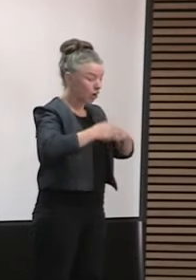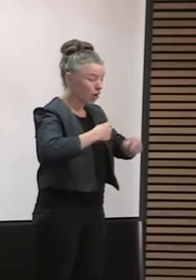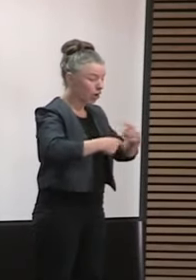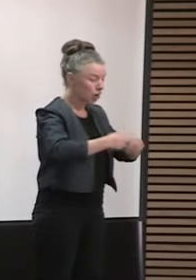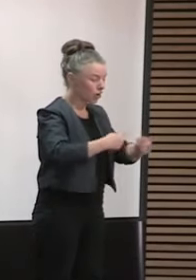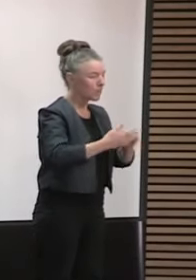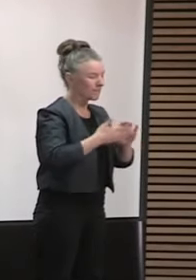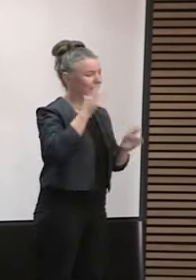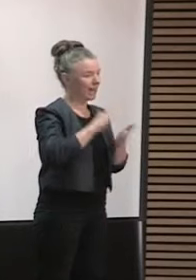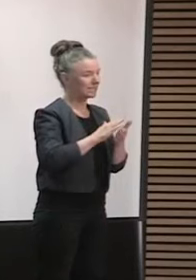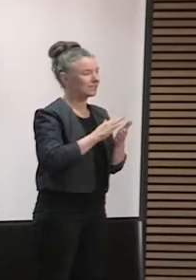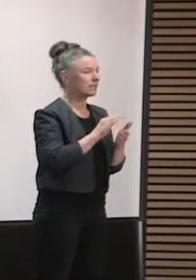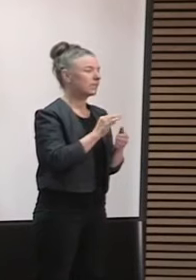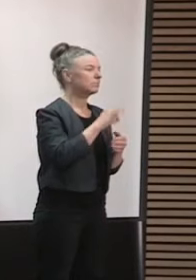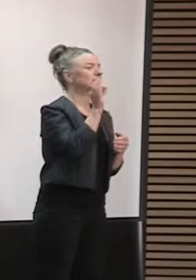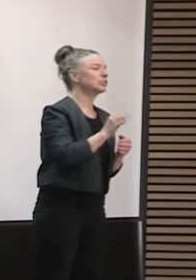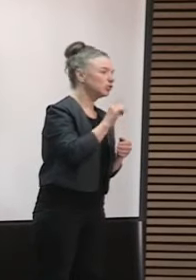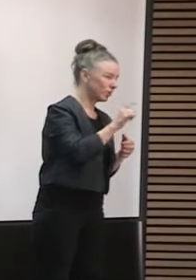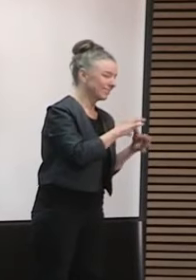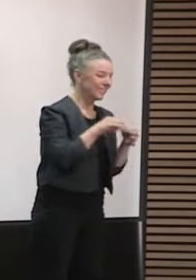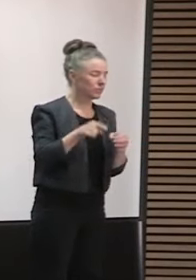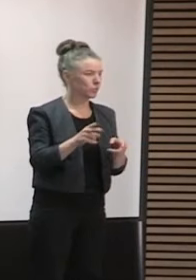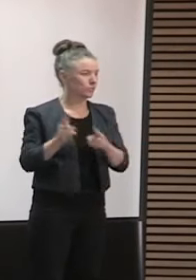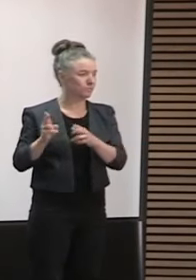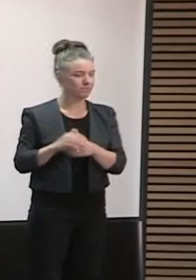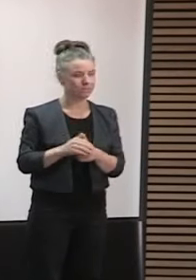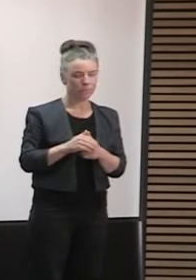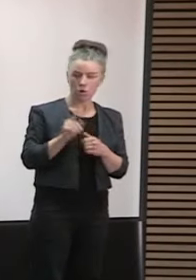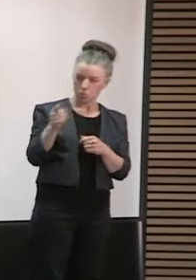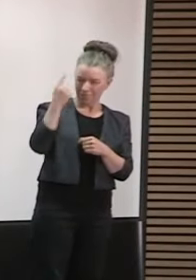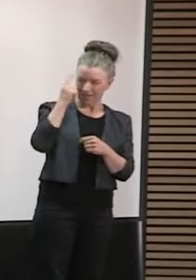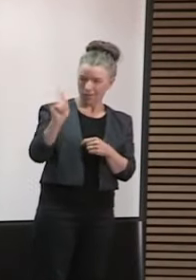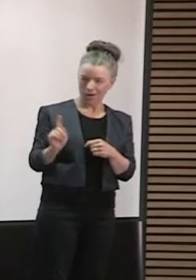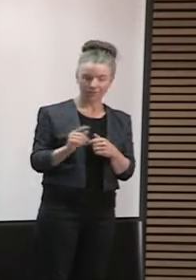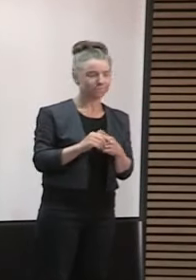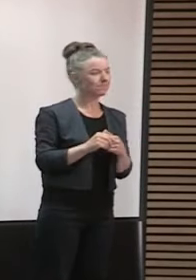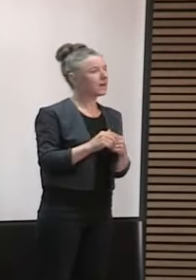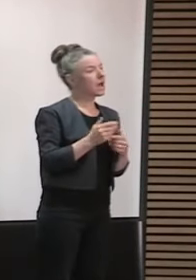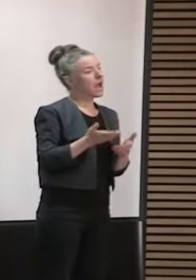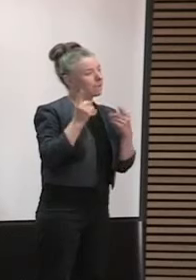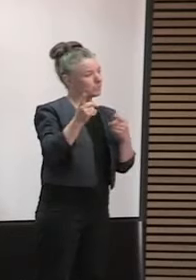any given point in time in a managed isolation or quarantine facility. We've